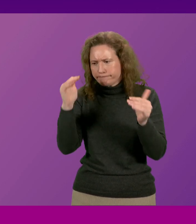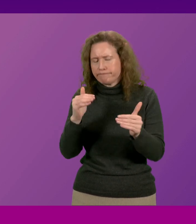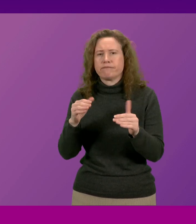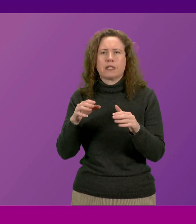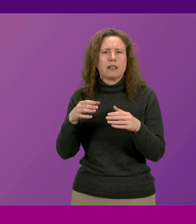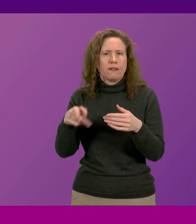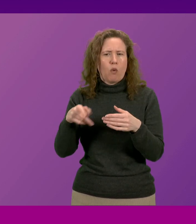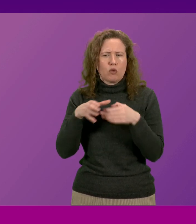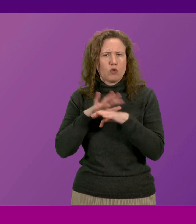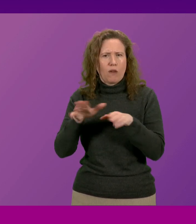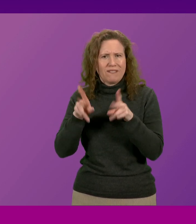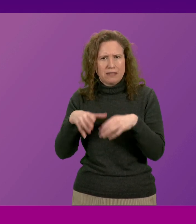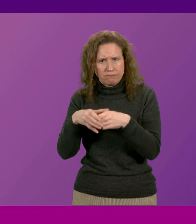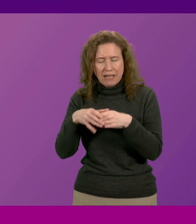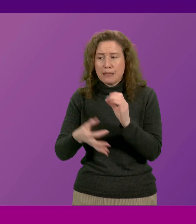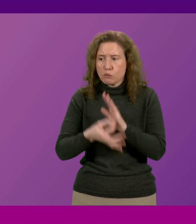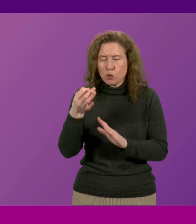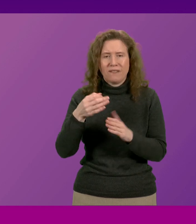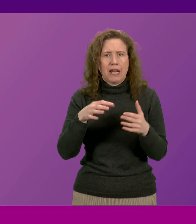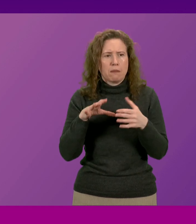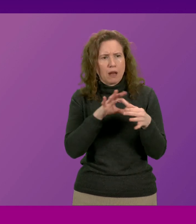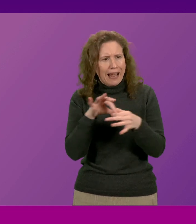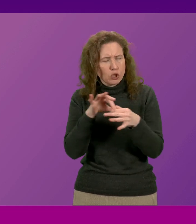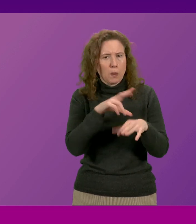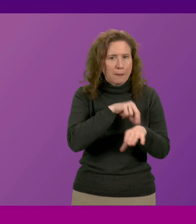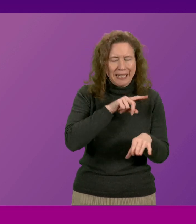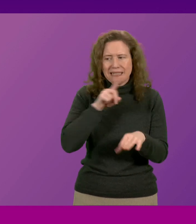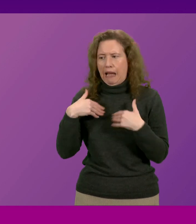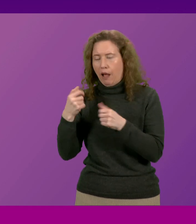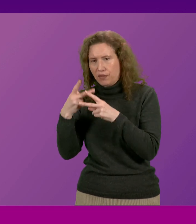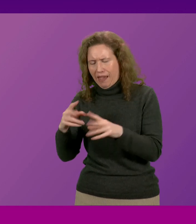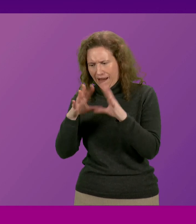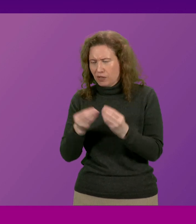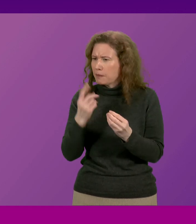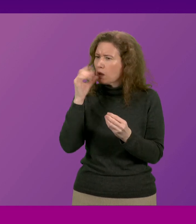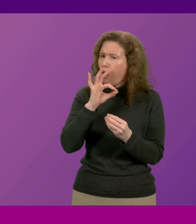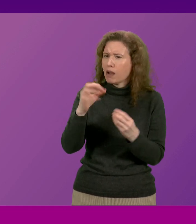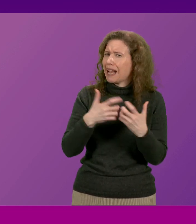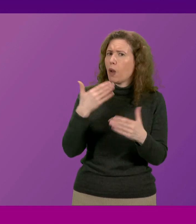pathways between healthcare and policing. Can the First Minister update us on the progress